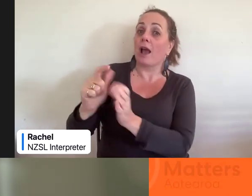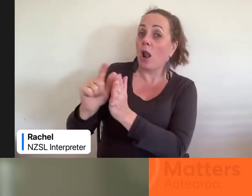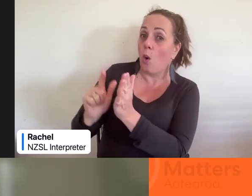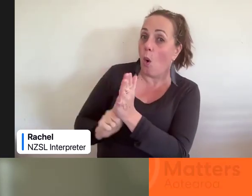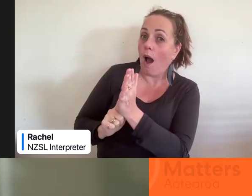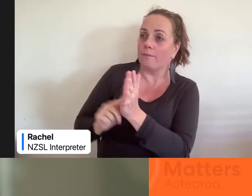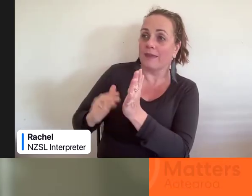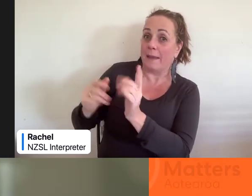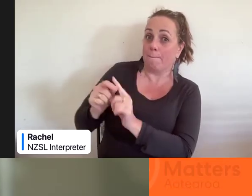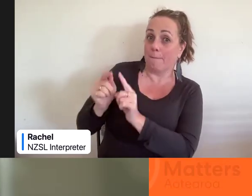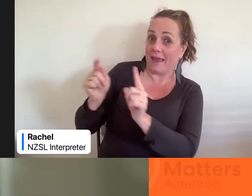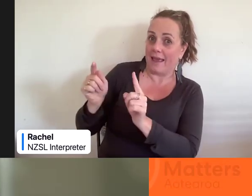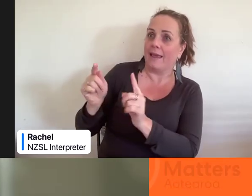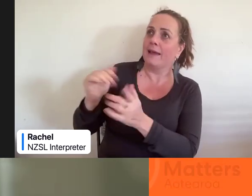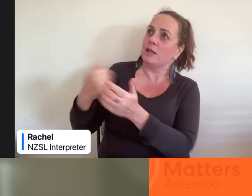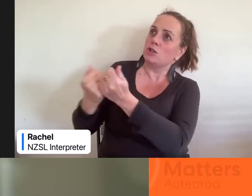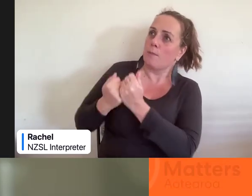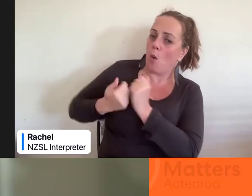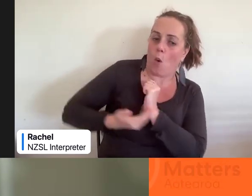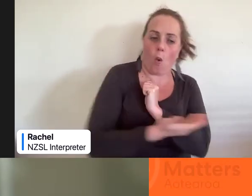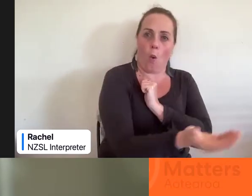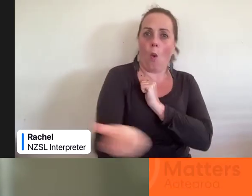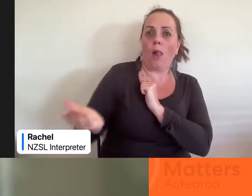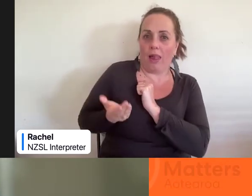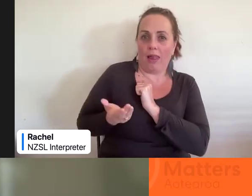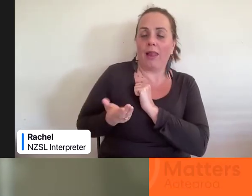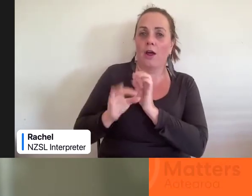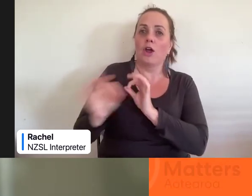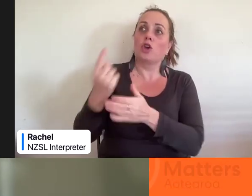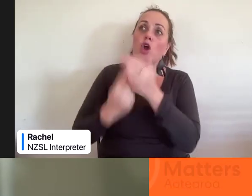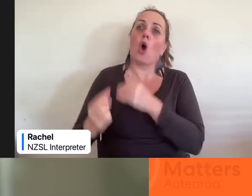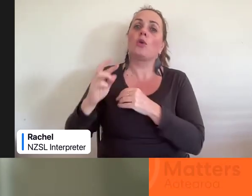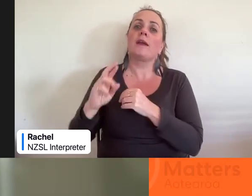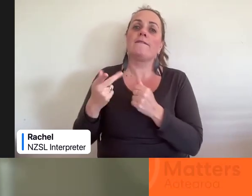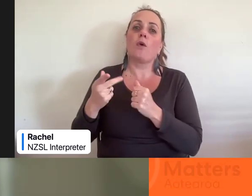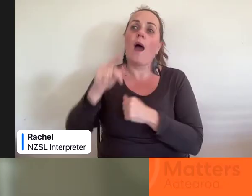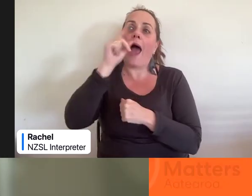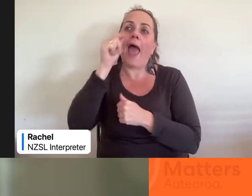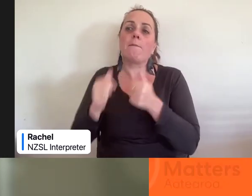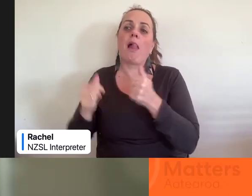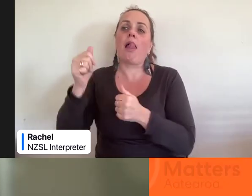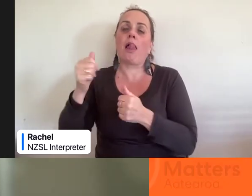to be there for all of us, not be there just for the rich and the able bodied. And my wero to them